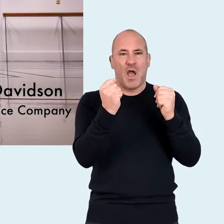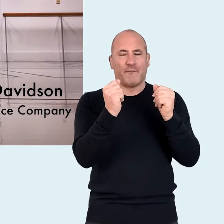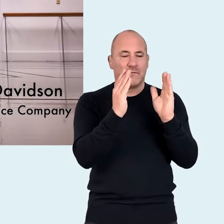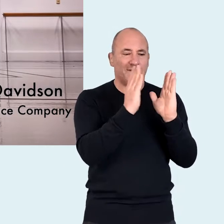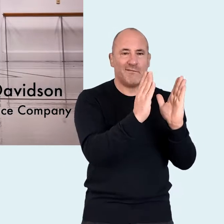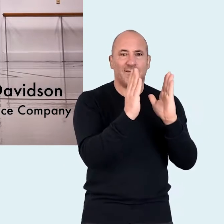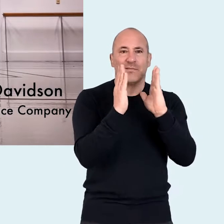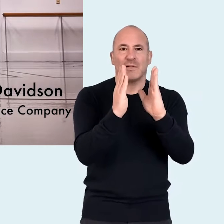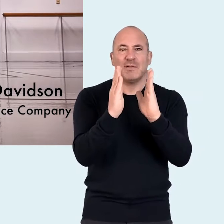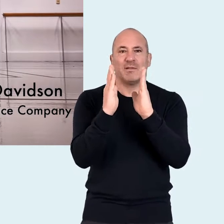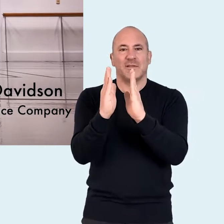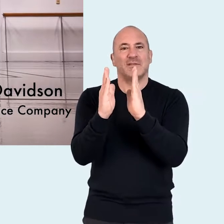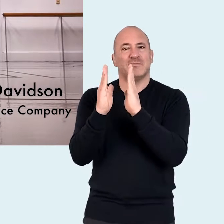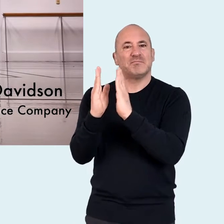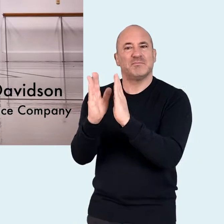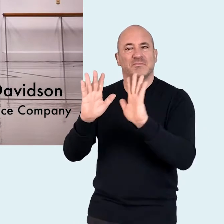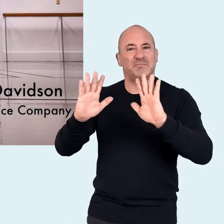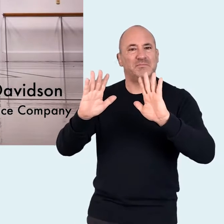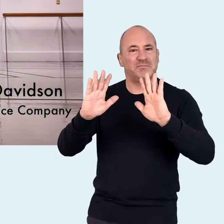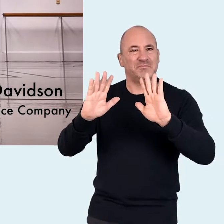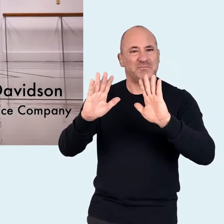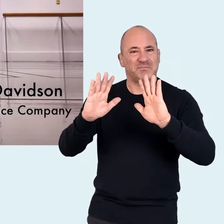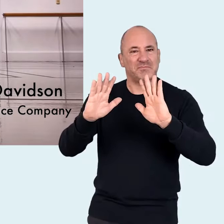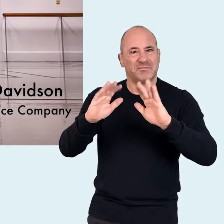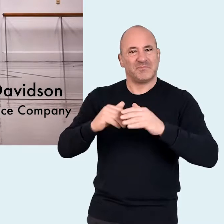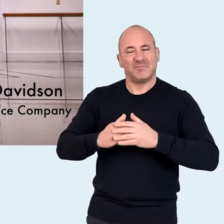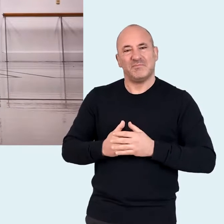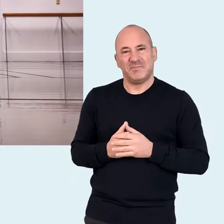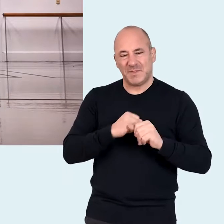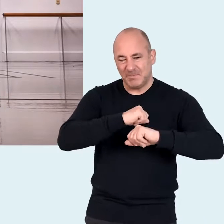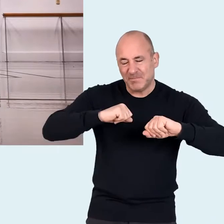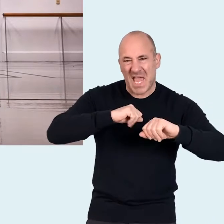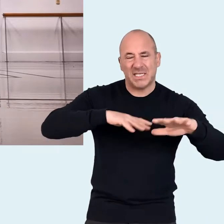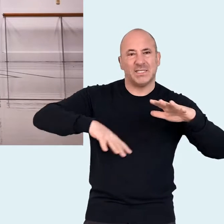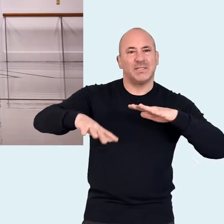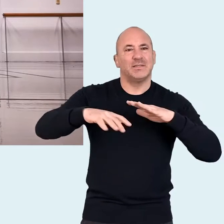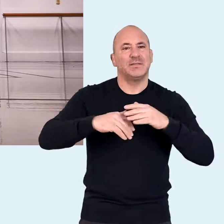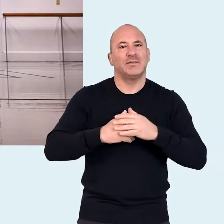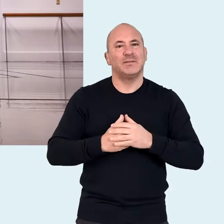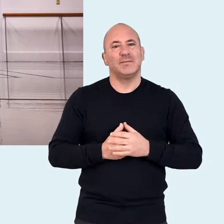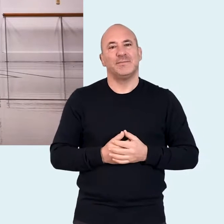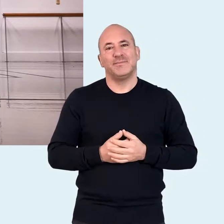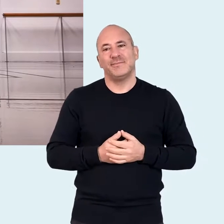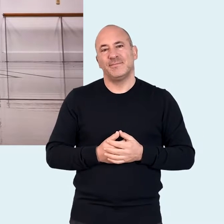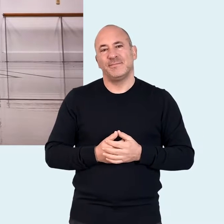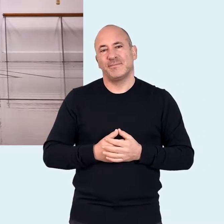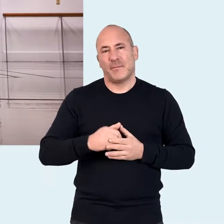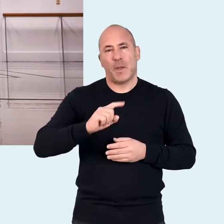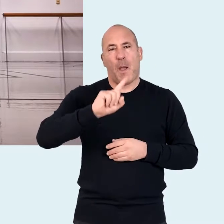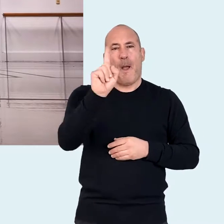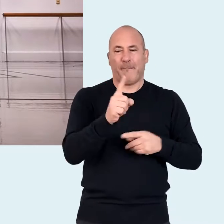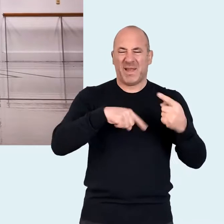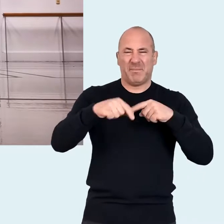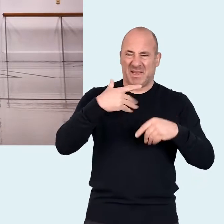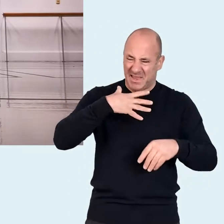and activity. I think it's very important to leave space. People need physical space.